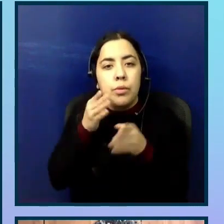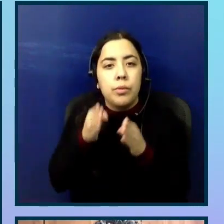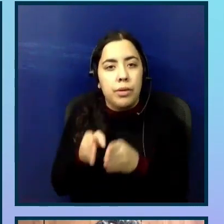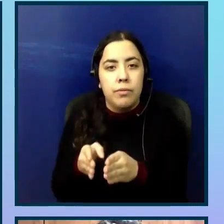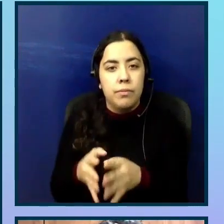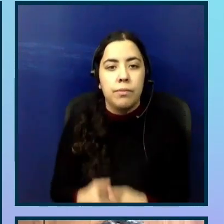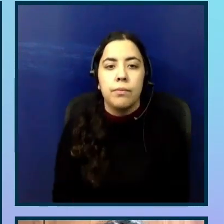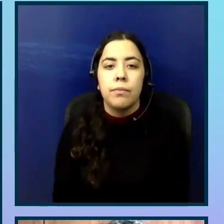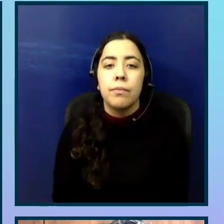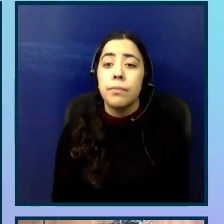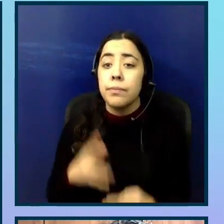Moving on to the next slide.